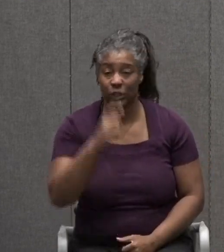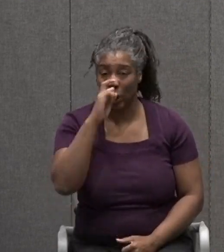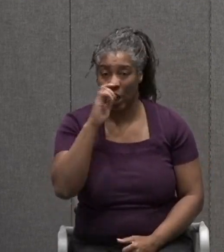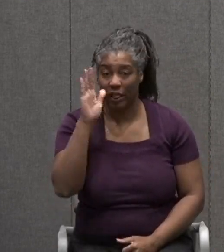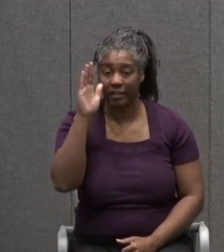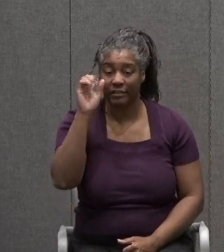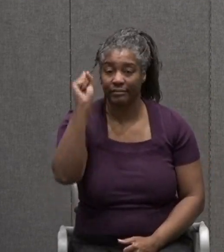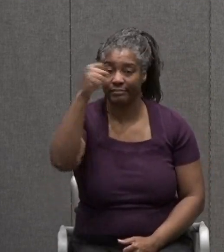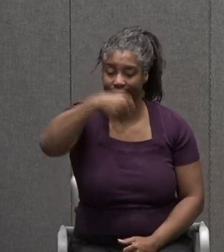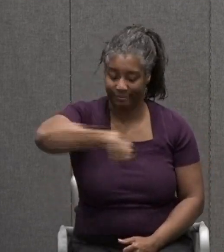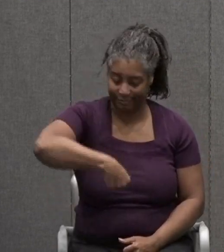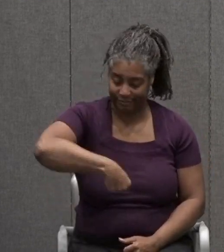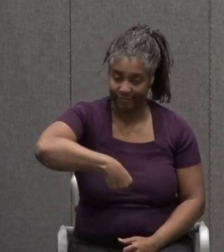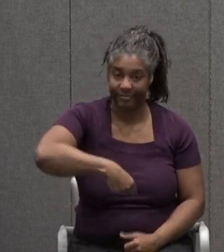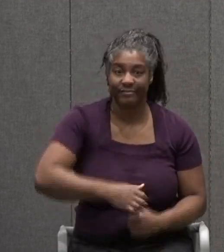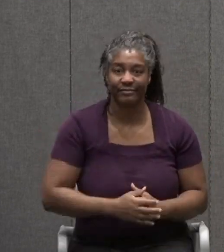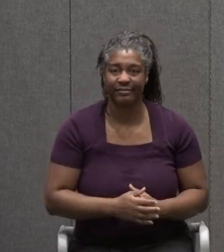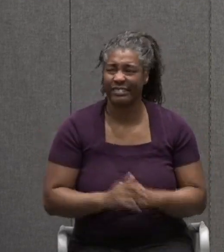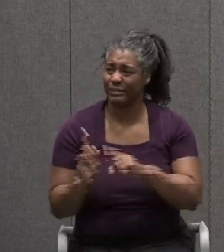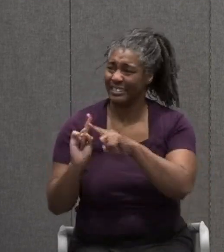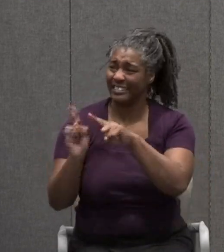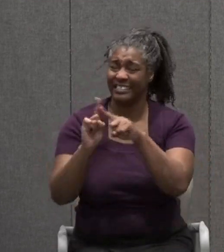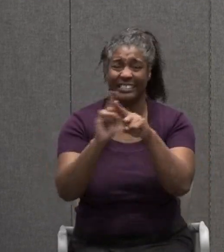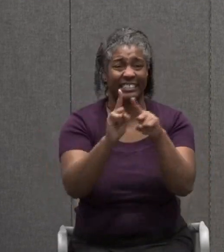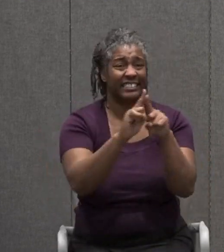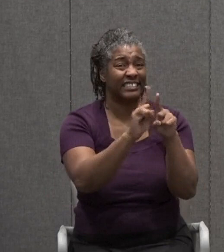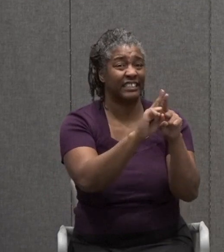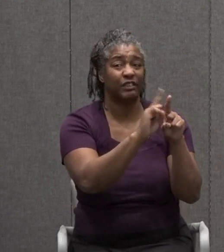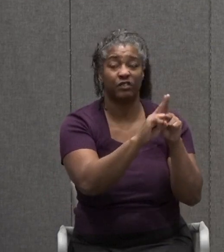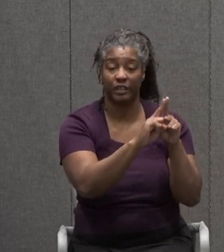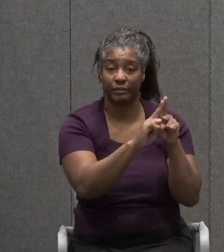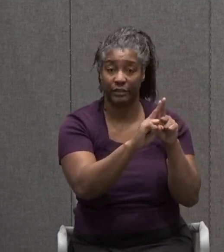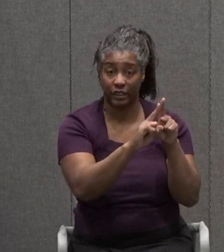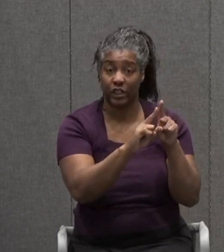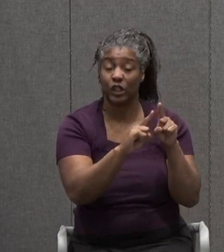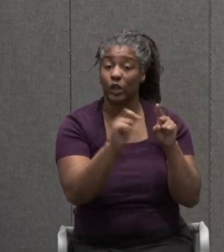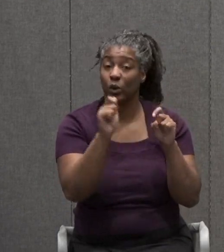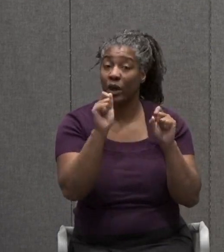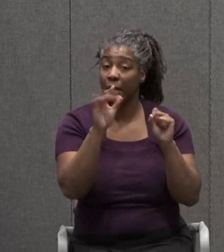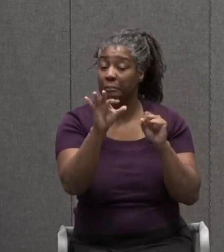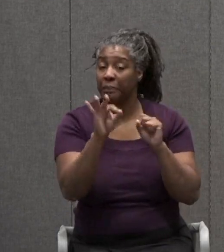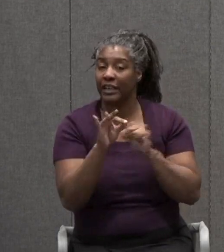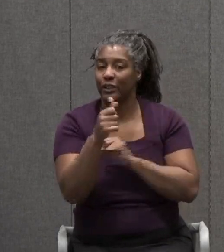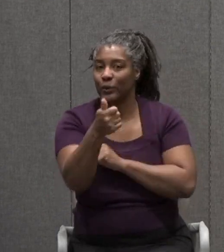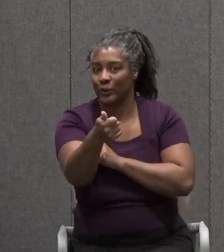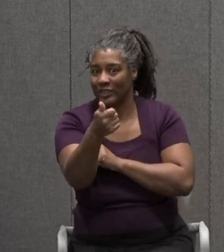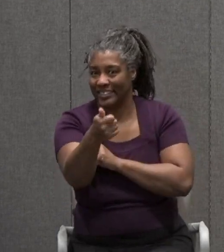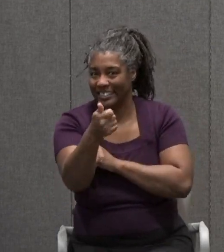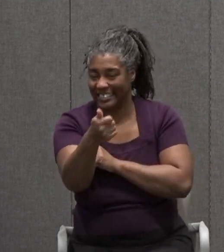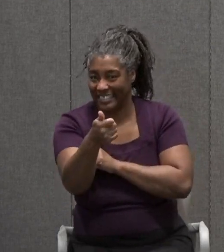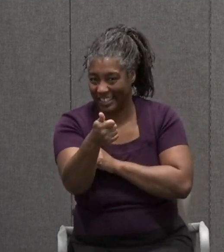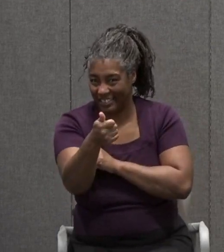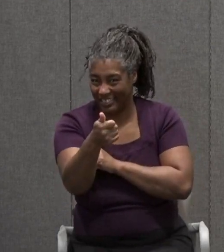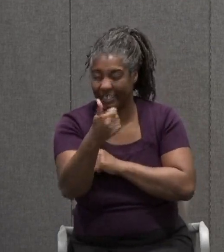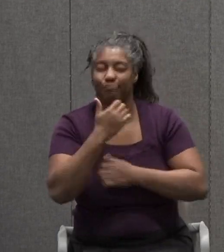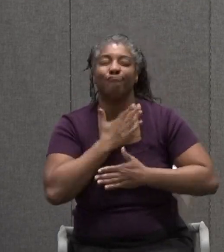There's all kinds of options for you here. So you have a good time. And here we go with "The Yogi Shake."